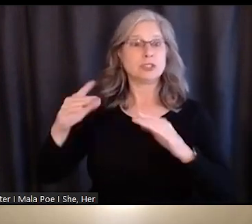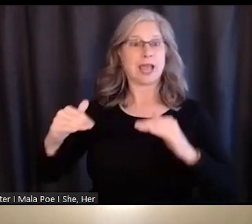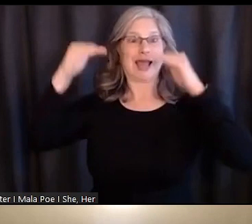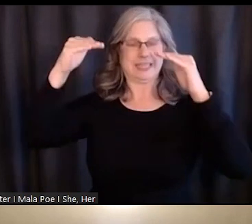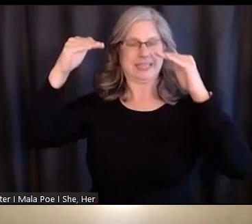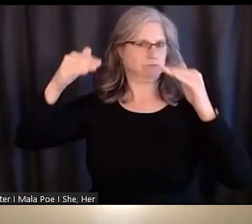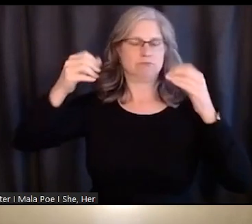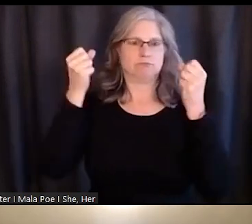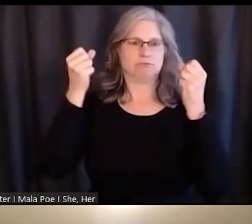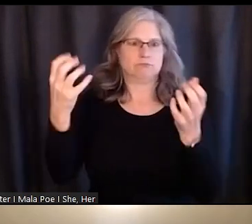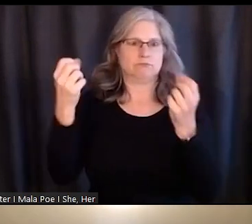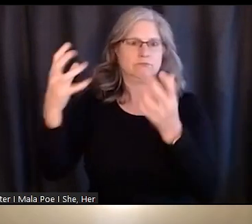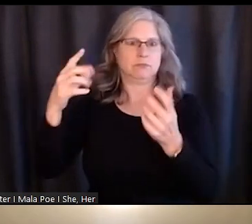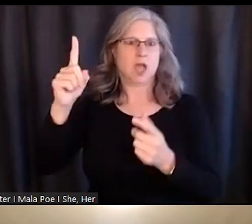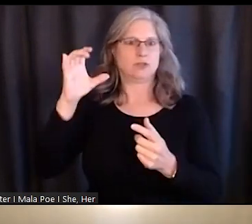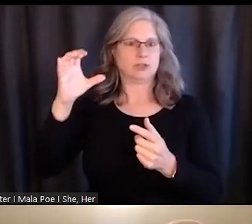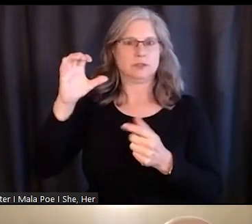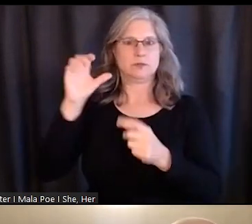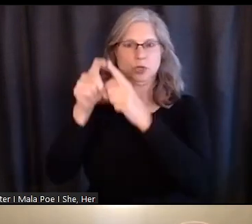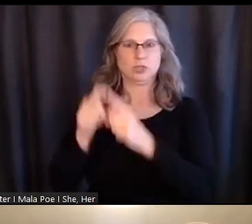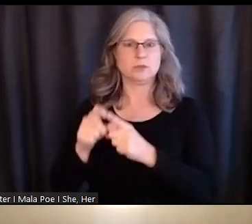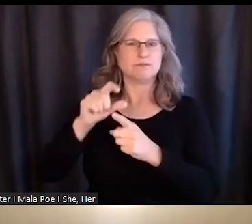And this is true of all of the age bands.